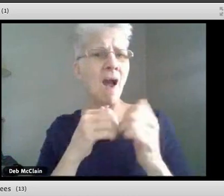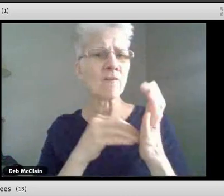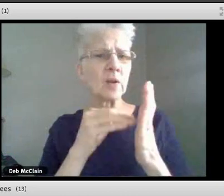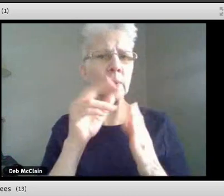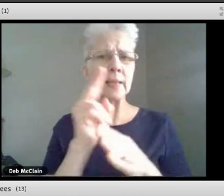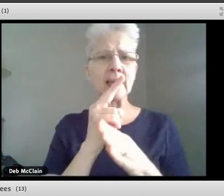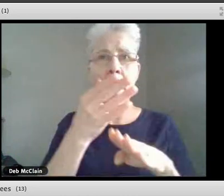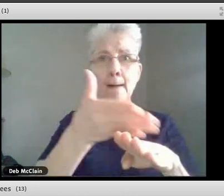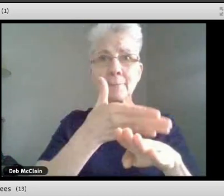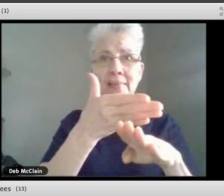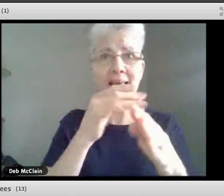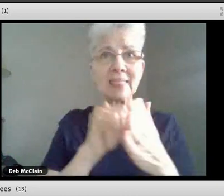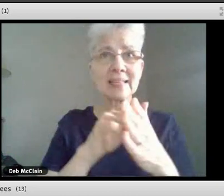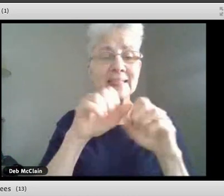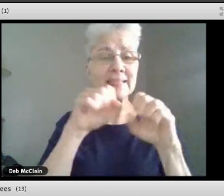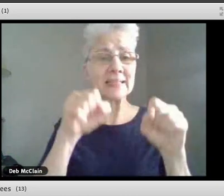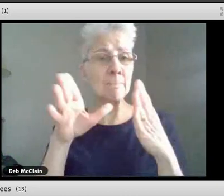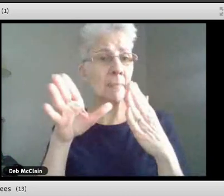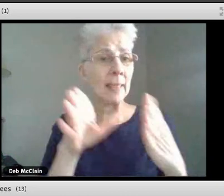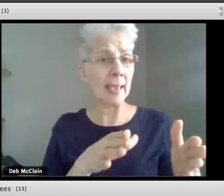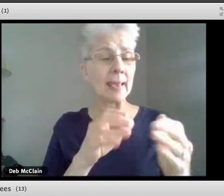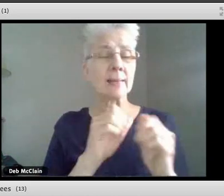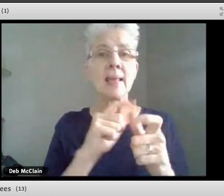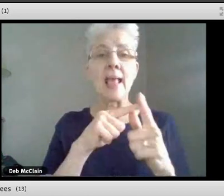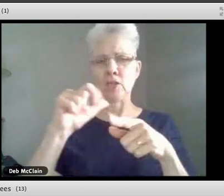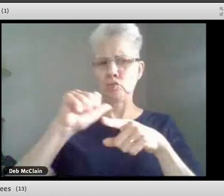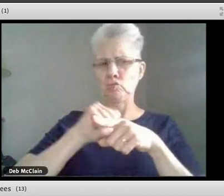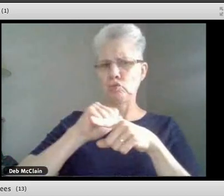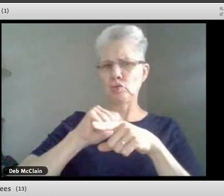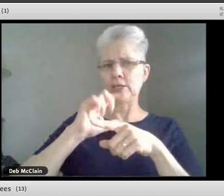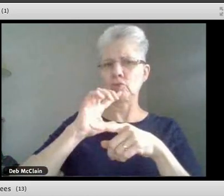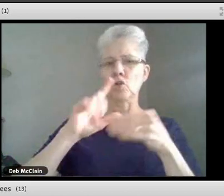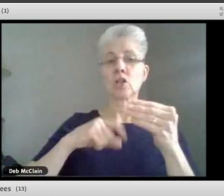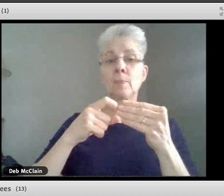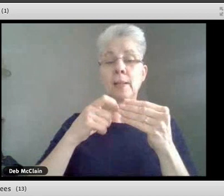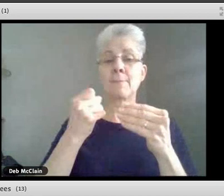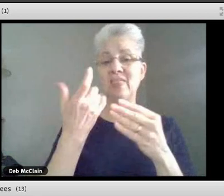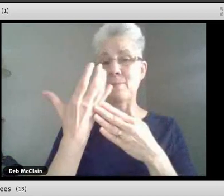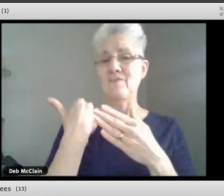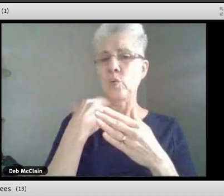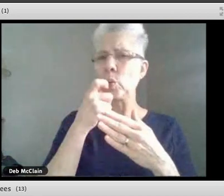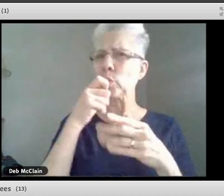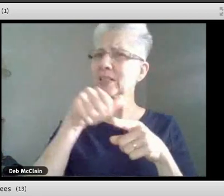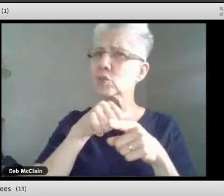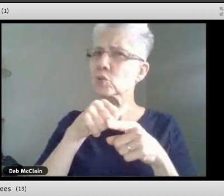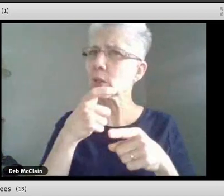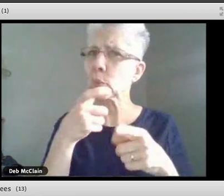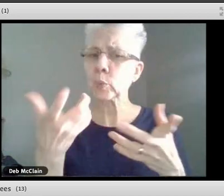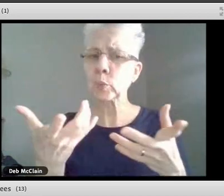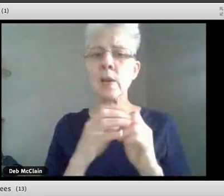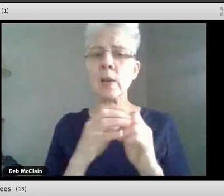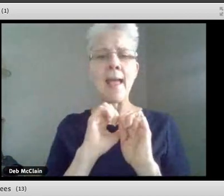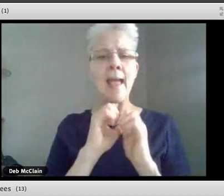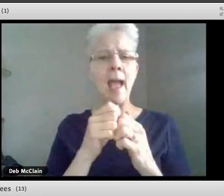And then training, we talked a little bit about that earlier. Who needs training, and how will it be provided, and how will you control the quality?